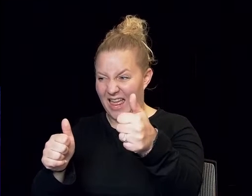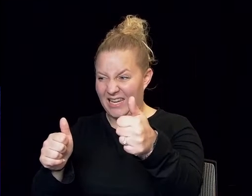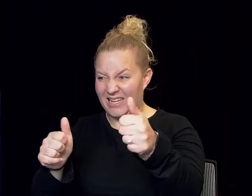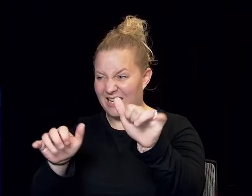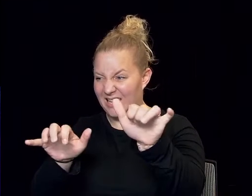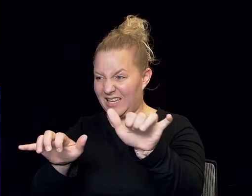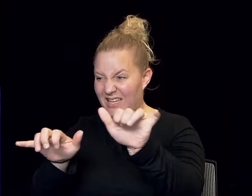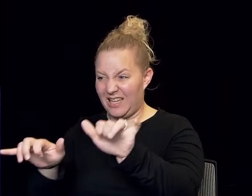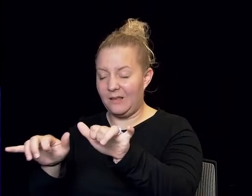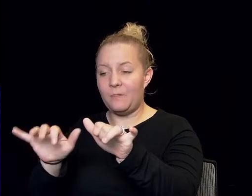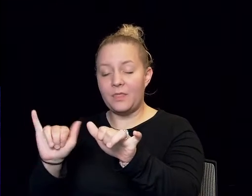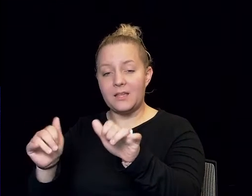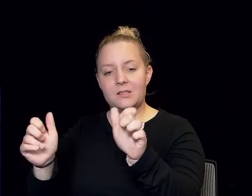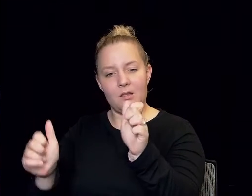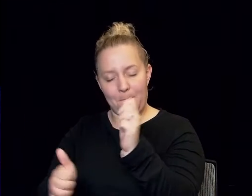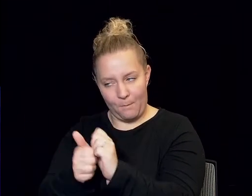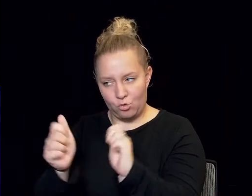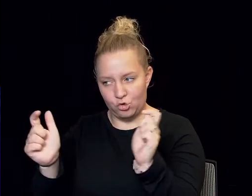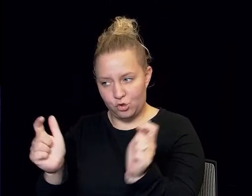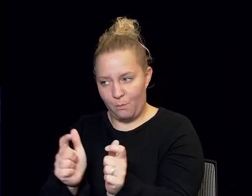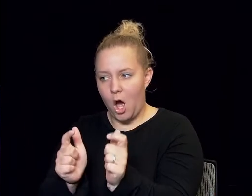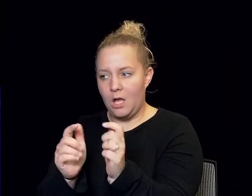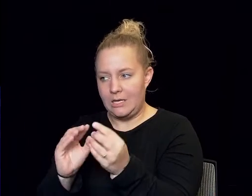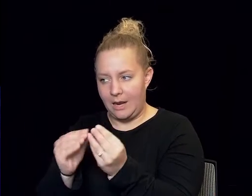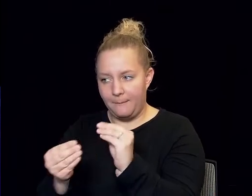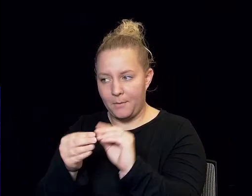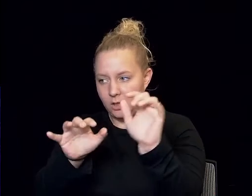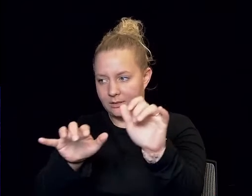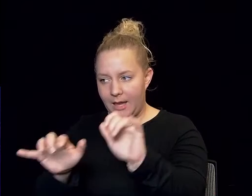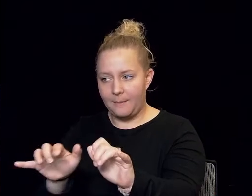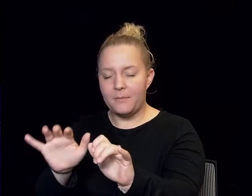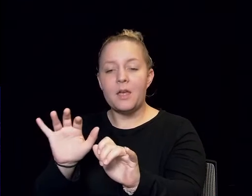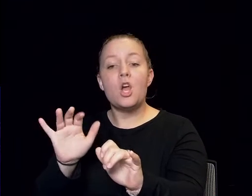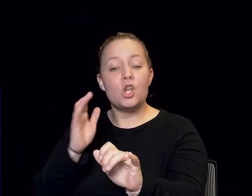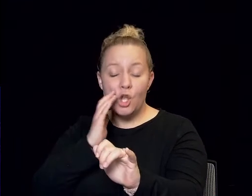number that they have in common. We know that that is going to be our least common denominator.